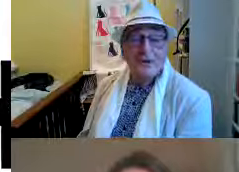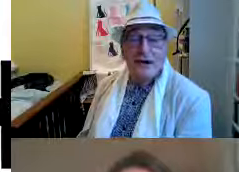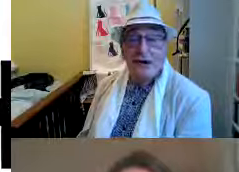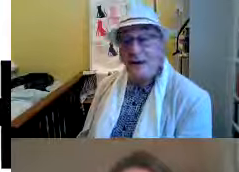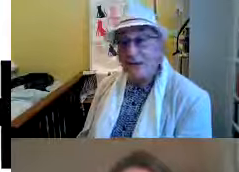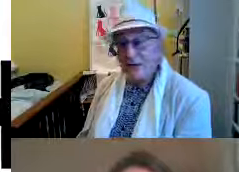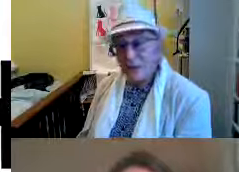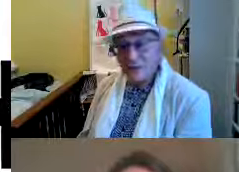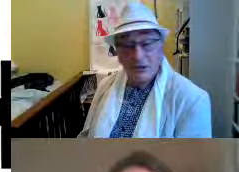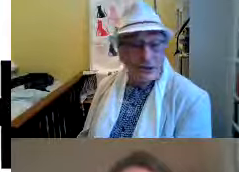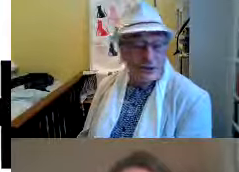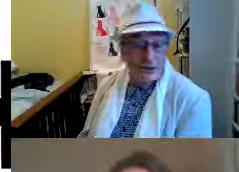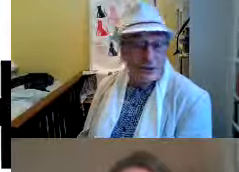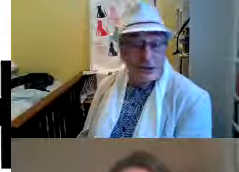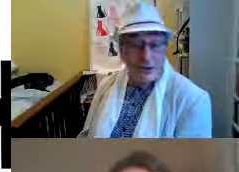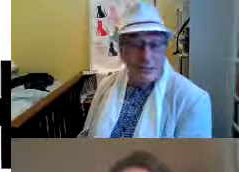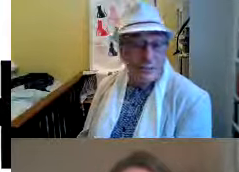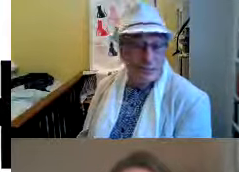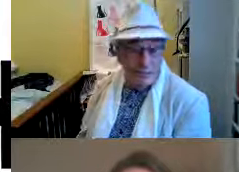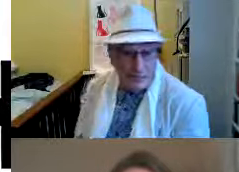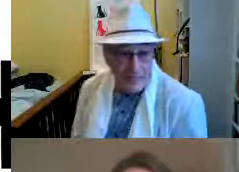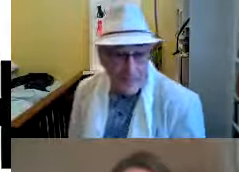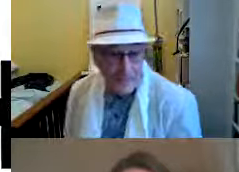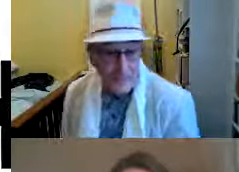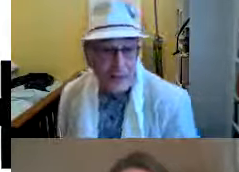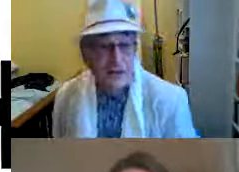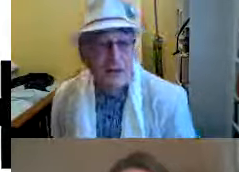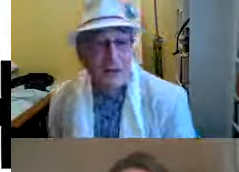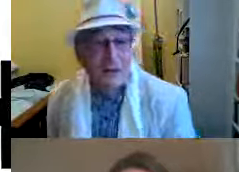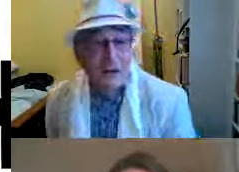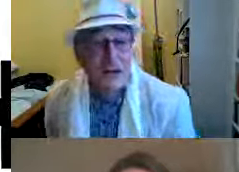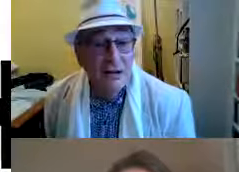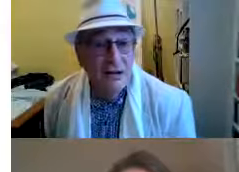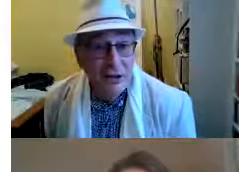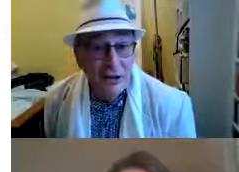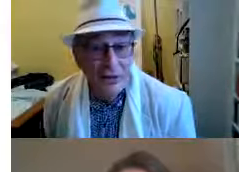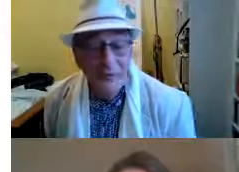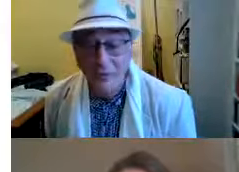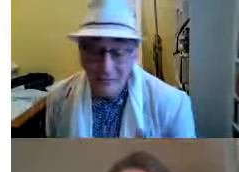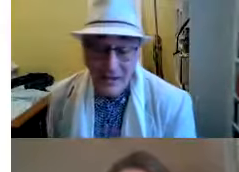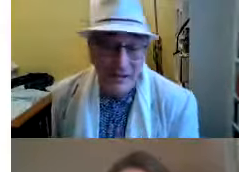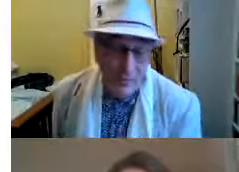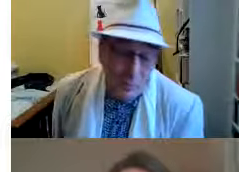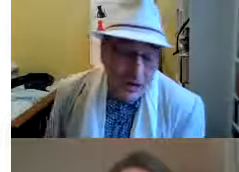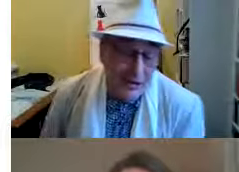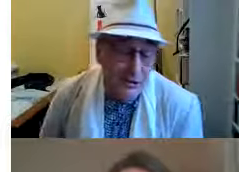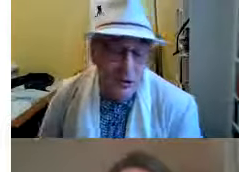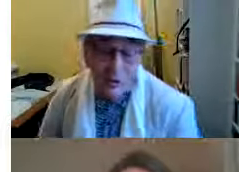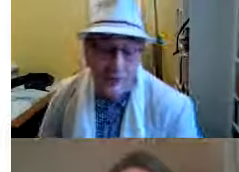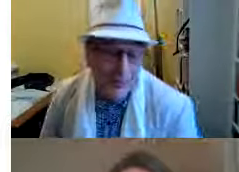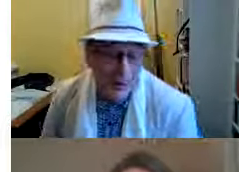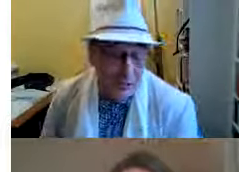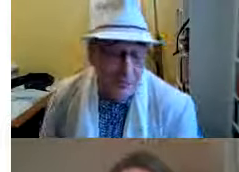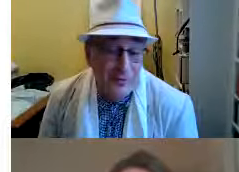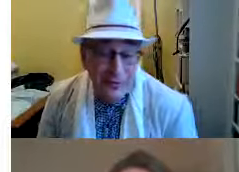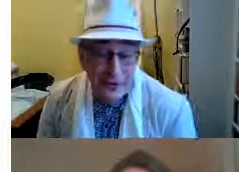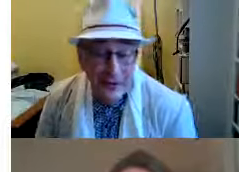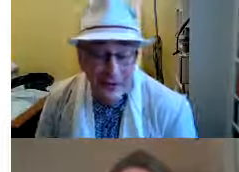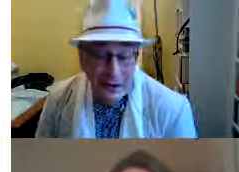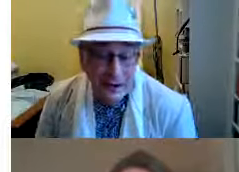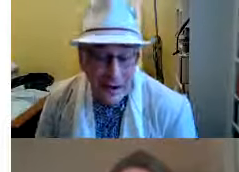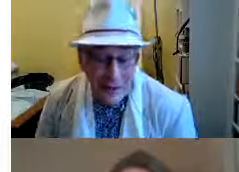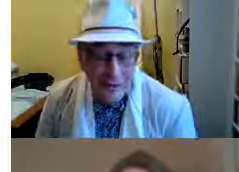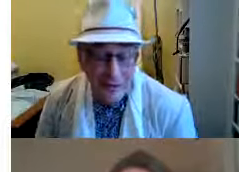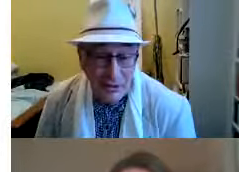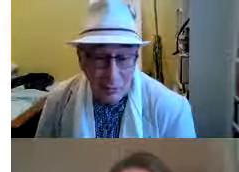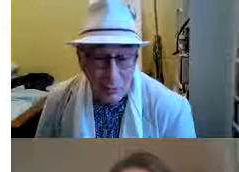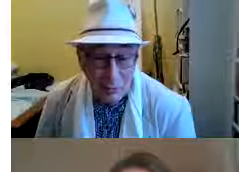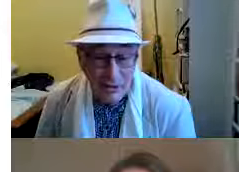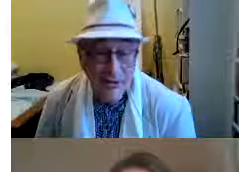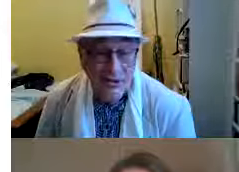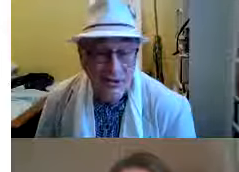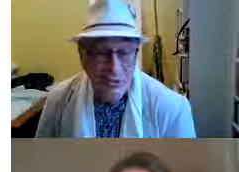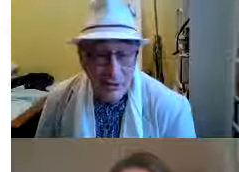and esther be checking her emails so we had to do a film for the uh ampersand award we were